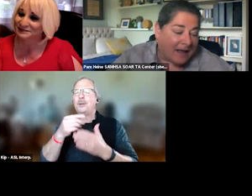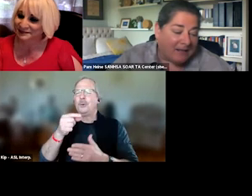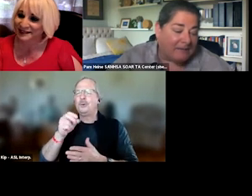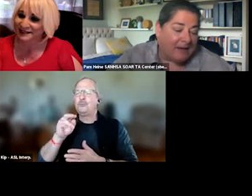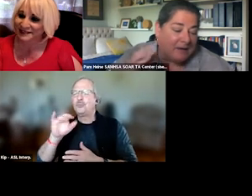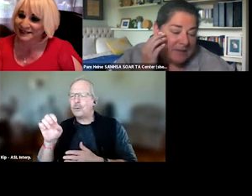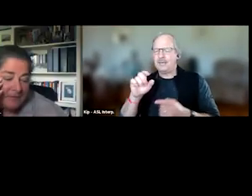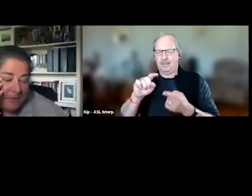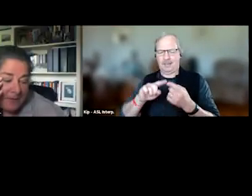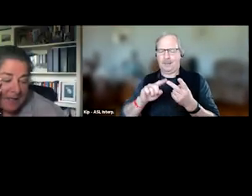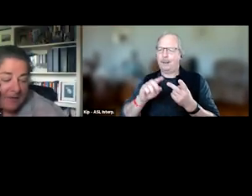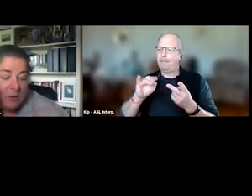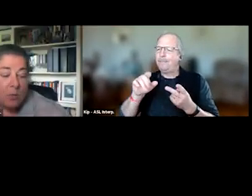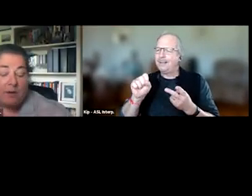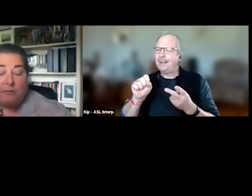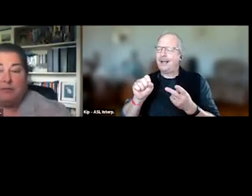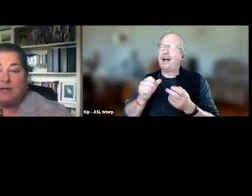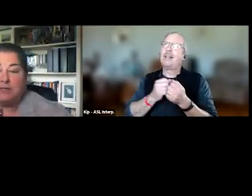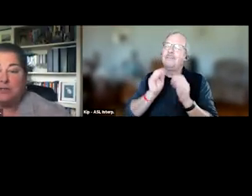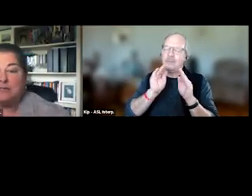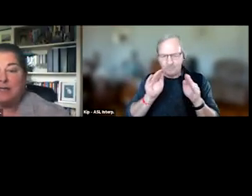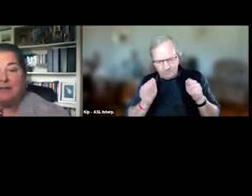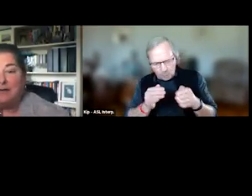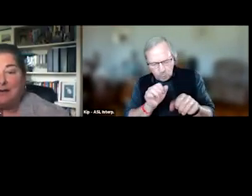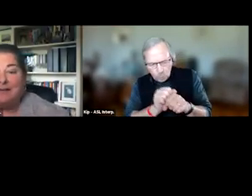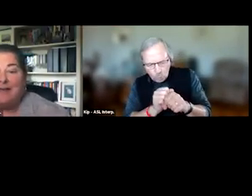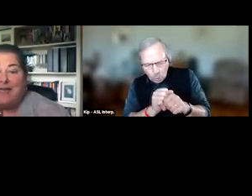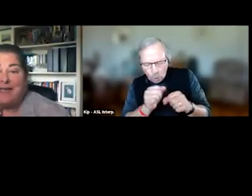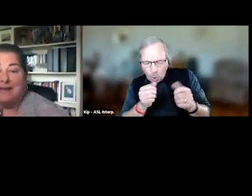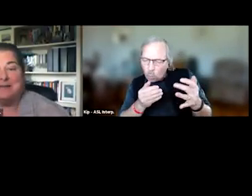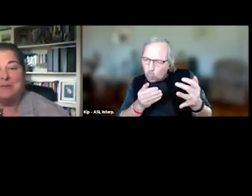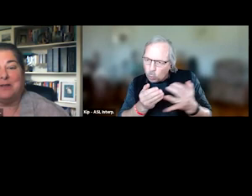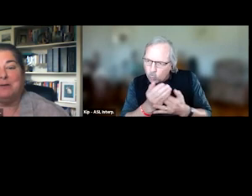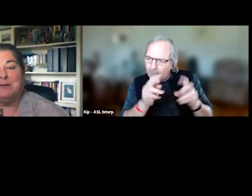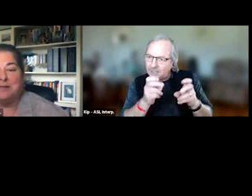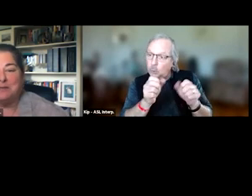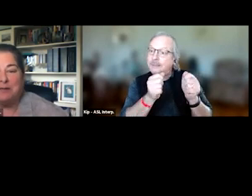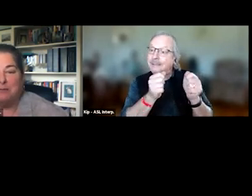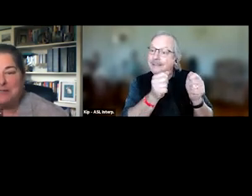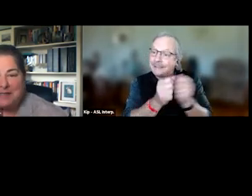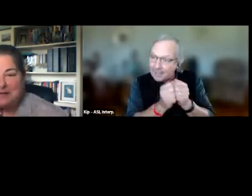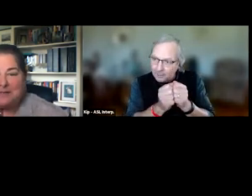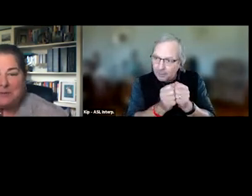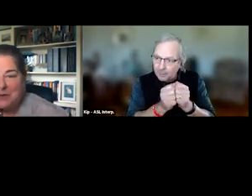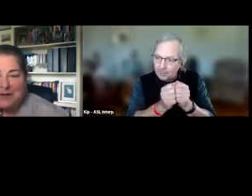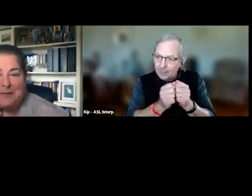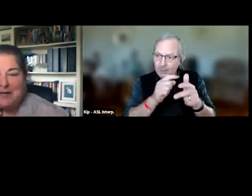and I love how you did focus on that. You work through the issues together and you really raise those three Cs of SOAR,